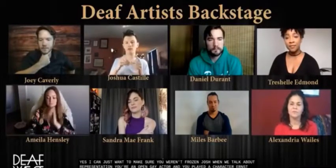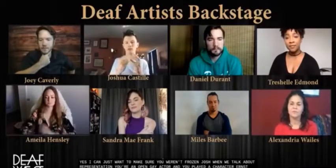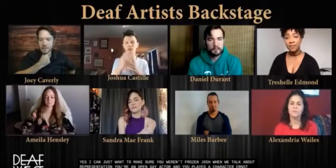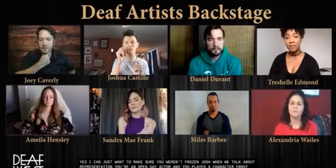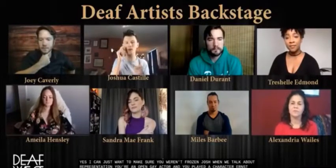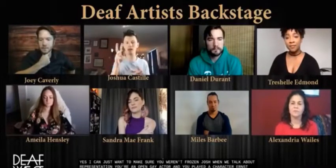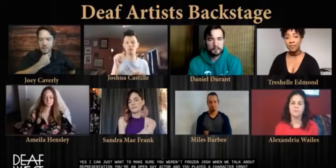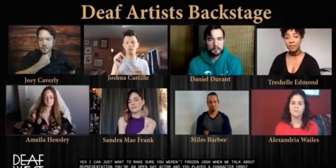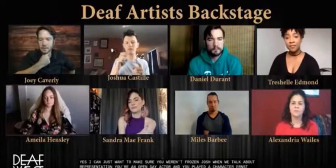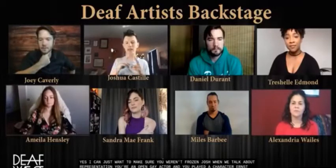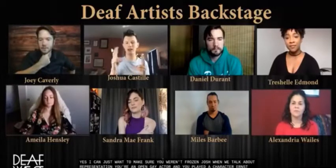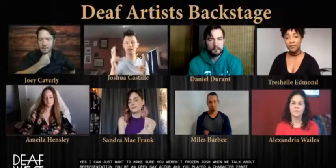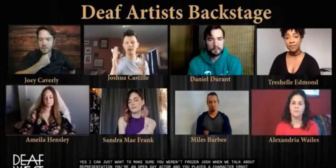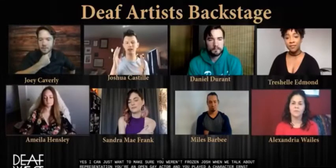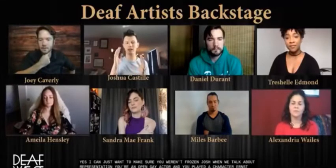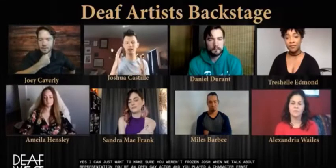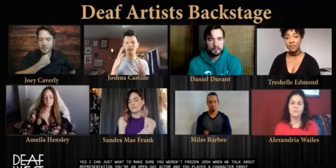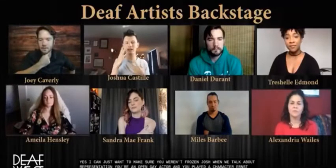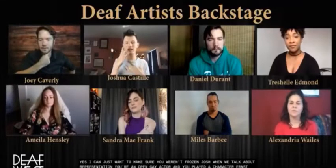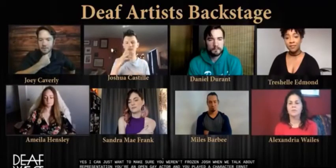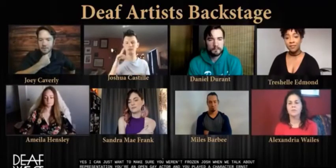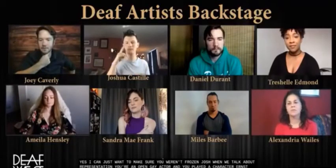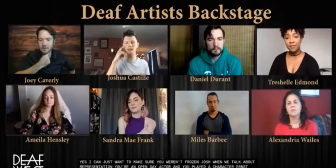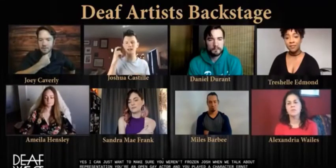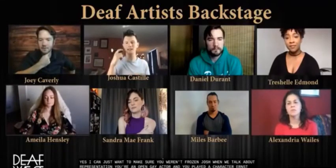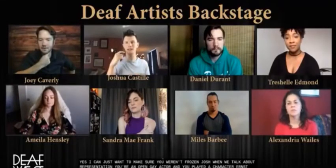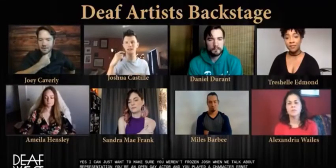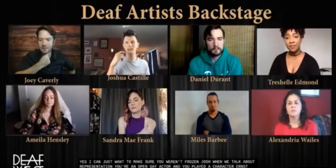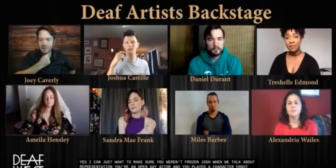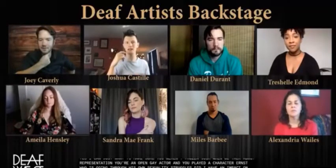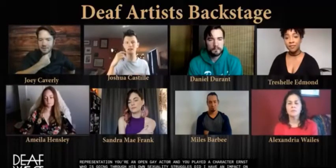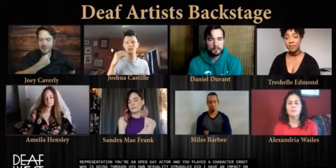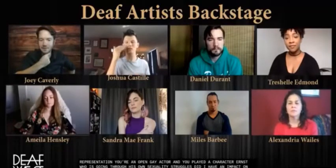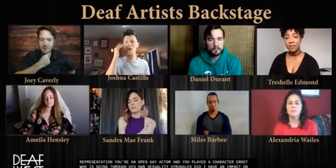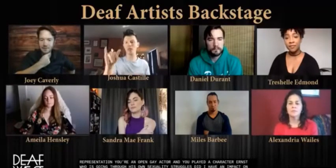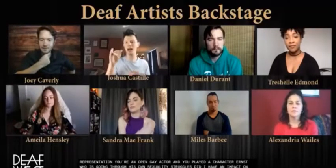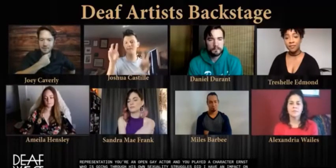At 8, 10, and 12. and so being a part of ‘Spring Awakening’ was a really interesting experience